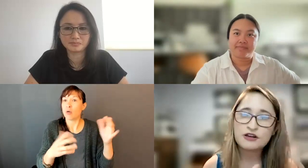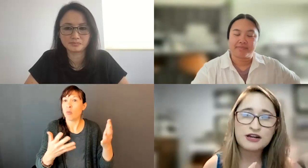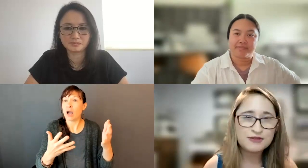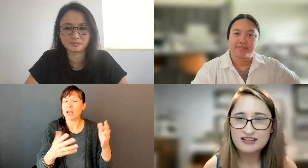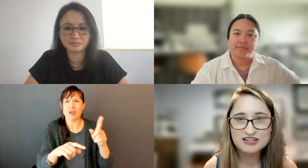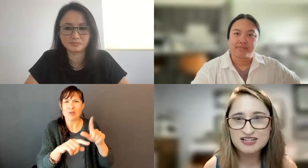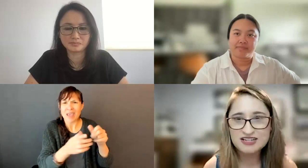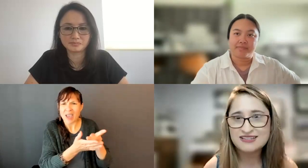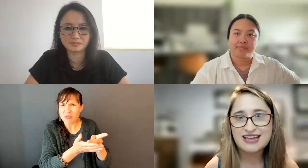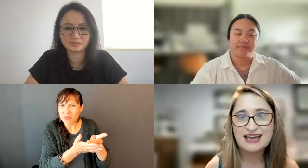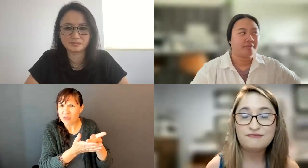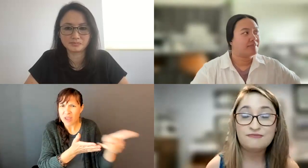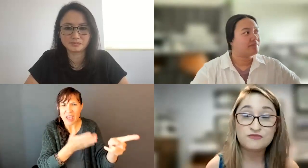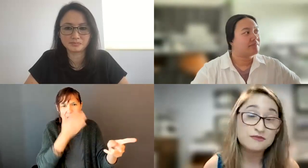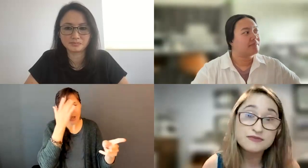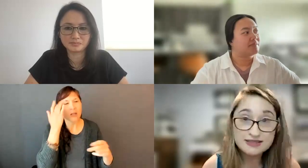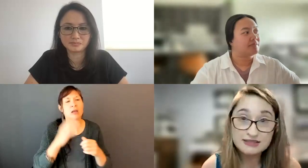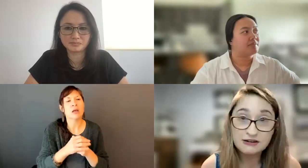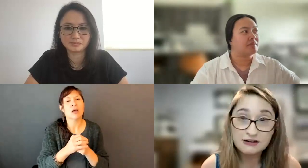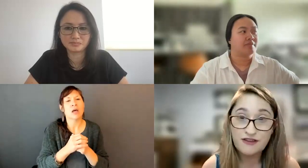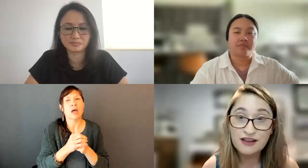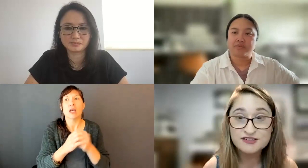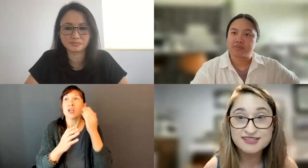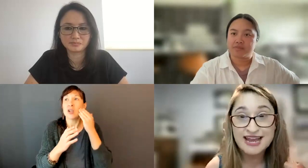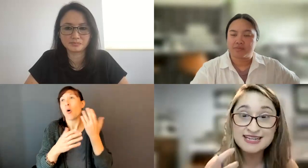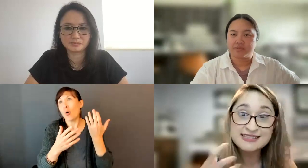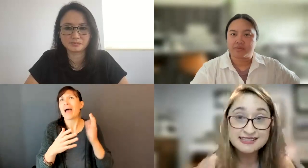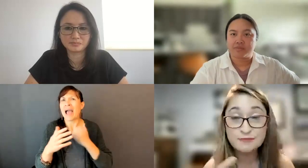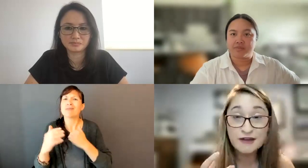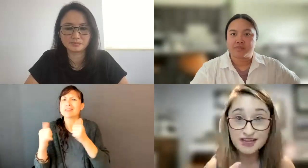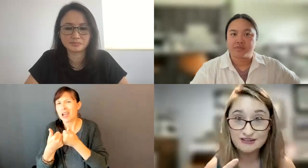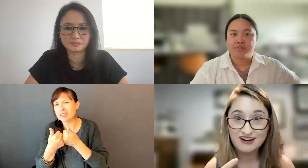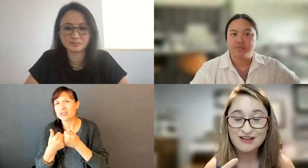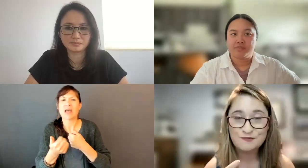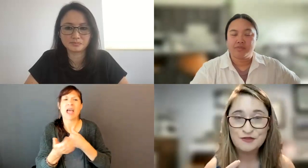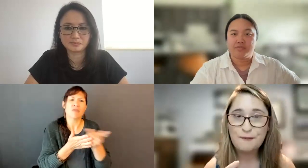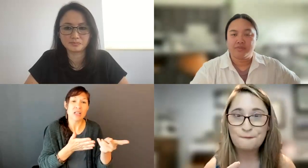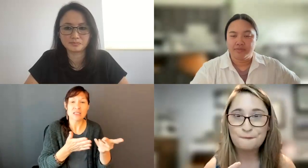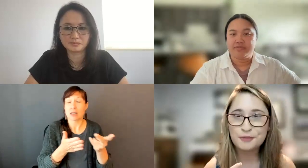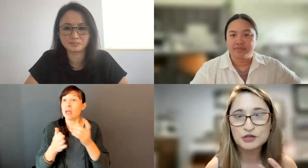there are gonna be challenges and sometimes there are gonna be failures and needs to pivot, right?